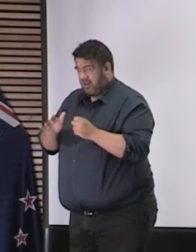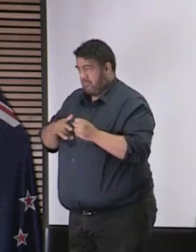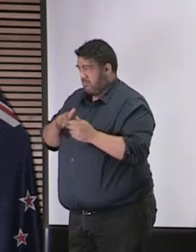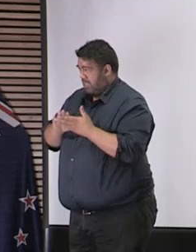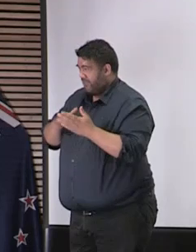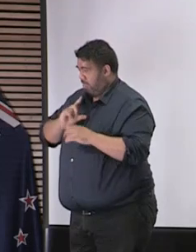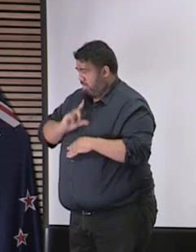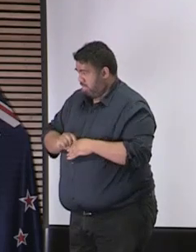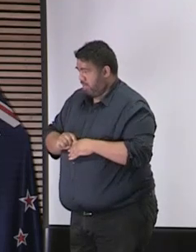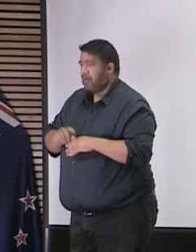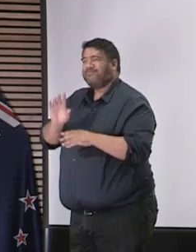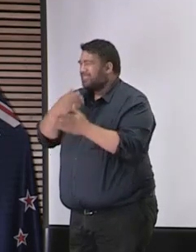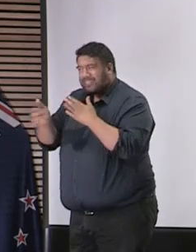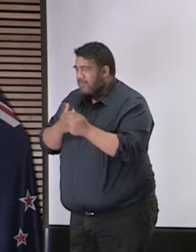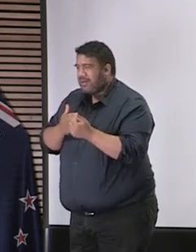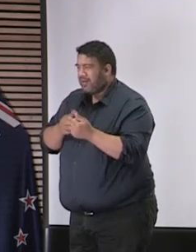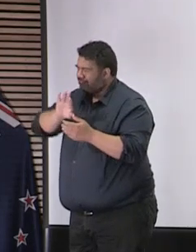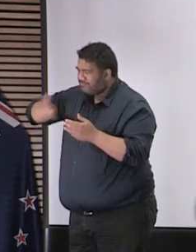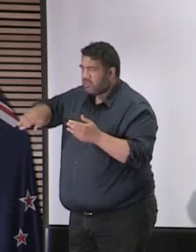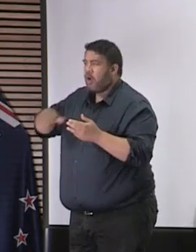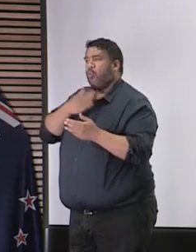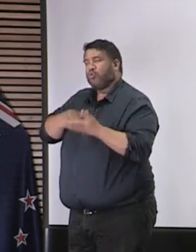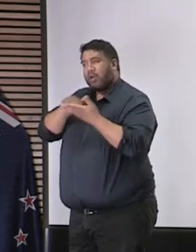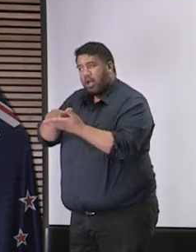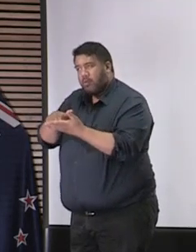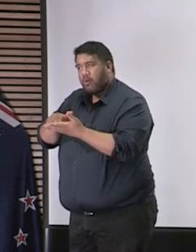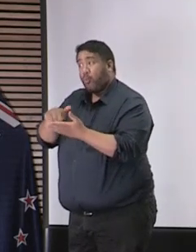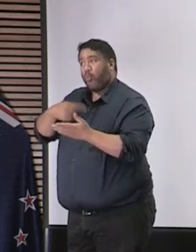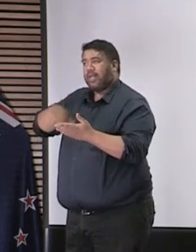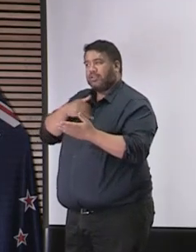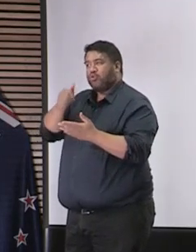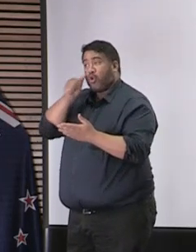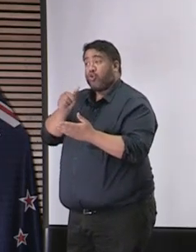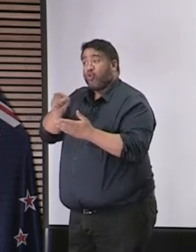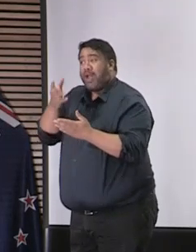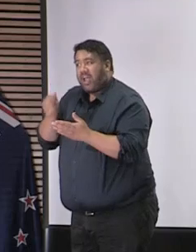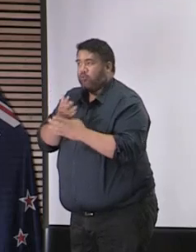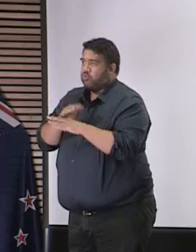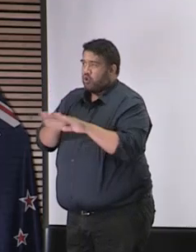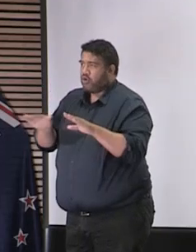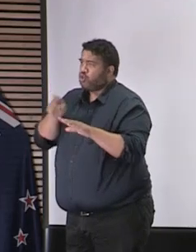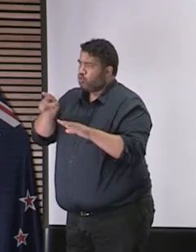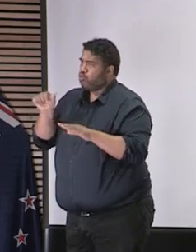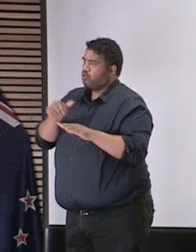symptomatic that there is any shame in having COVID-19 or experiencing it. We need to